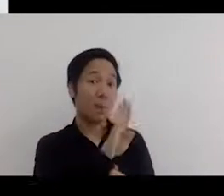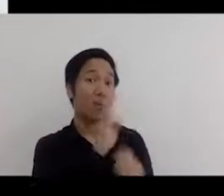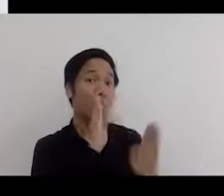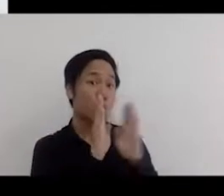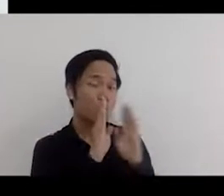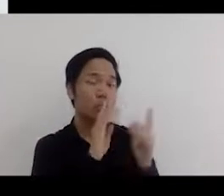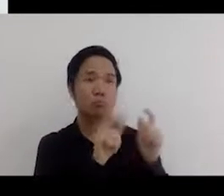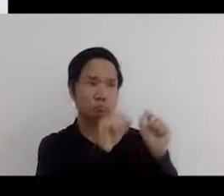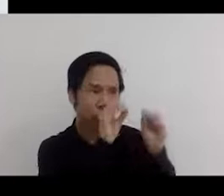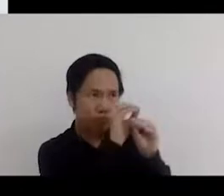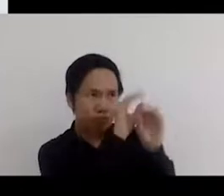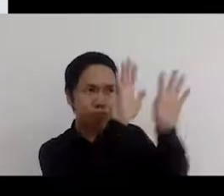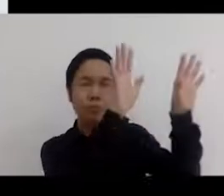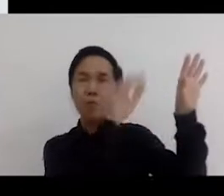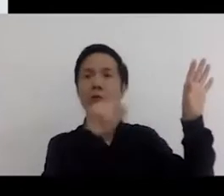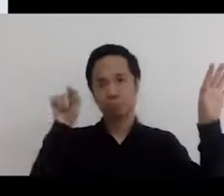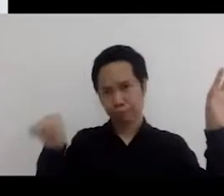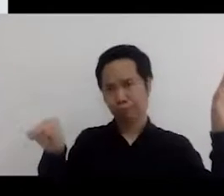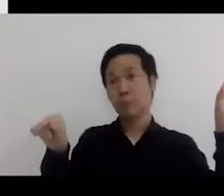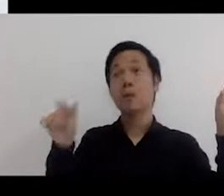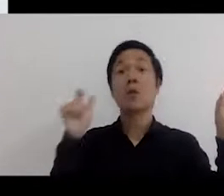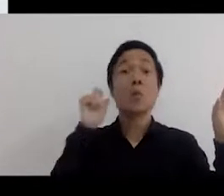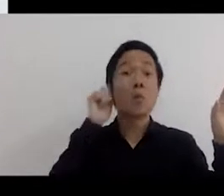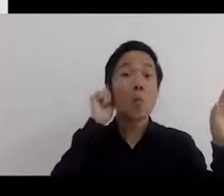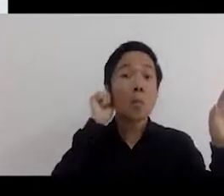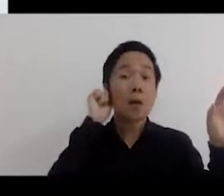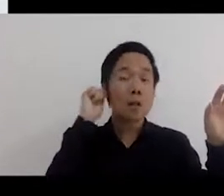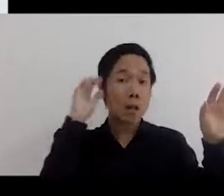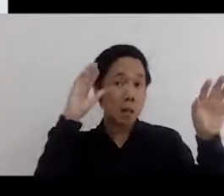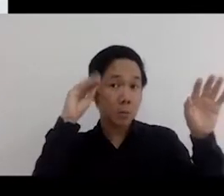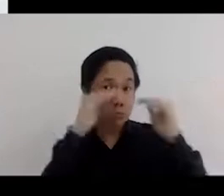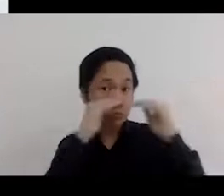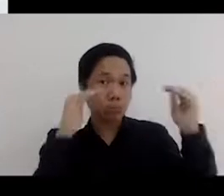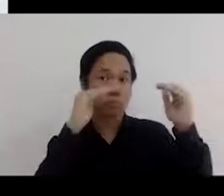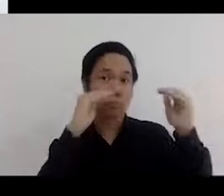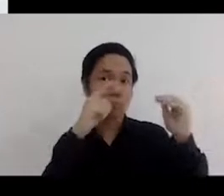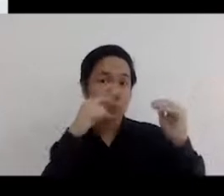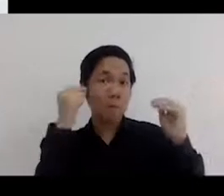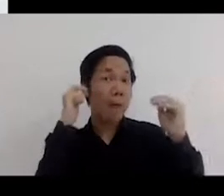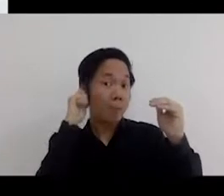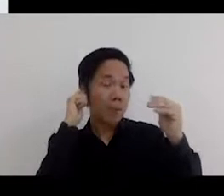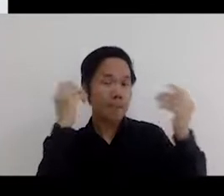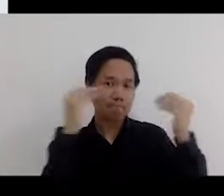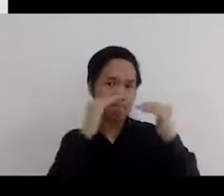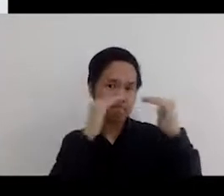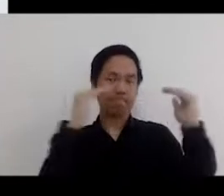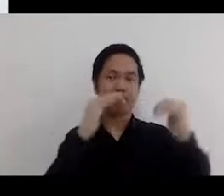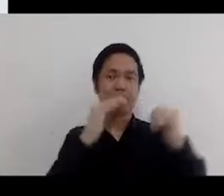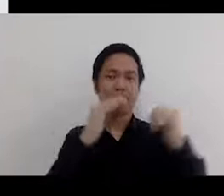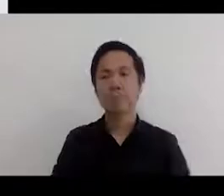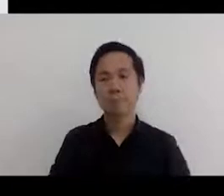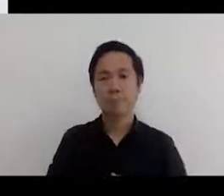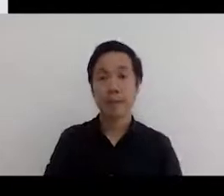Government, civil society organizations and organizations of persons with disabilities partnership can foster